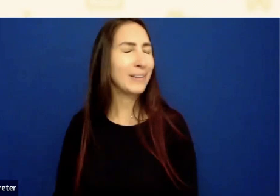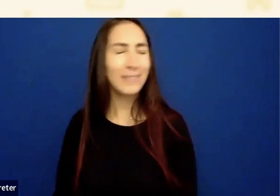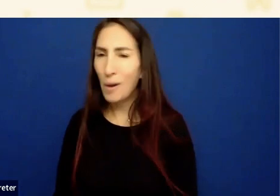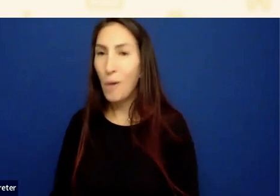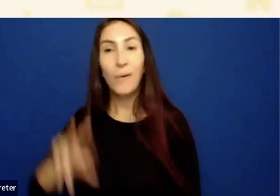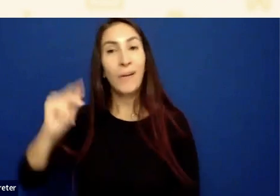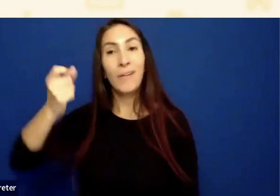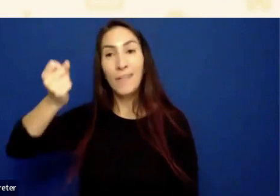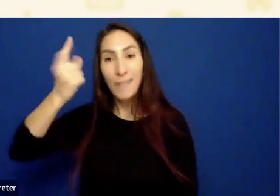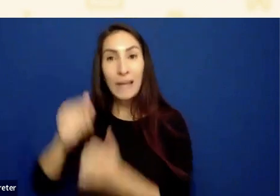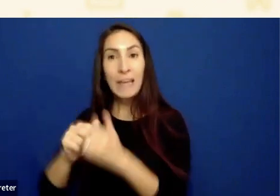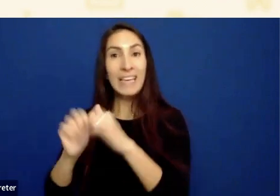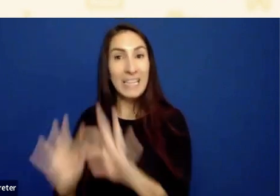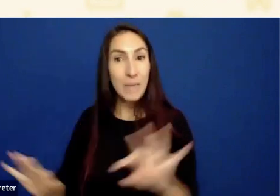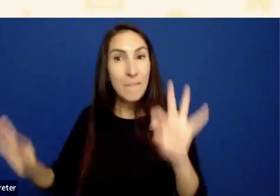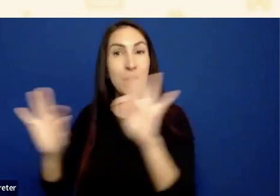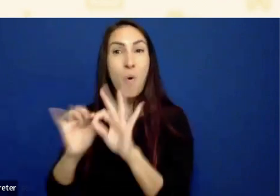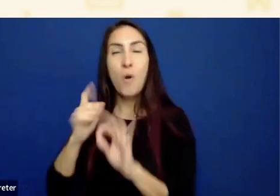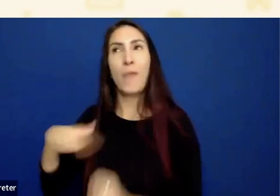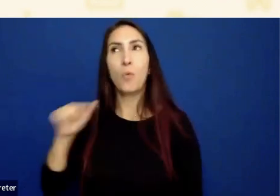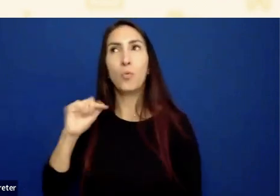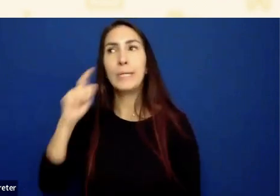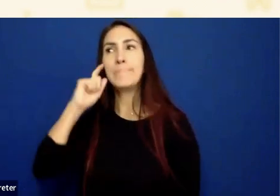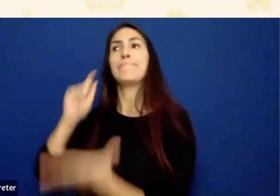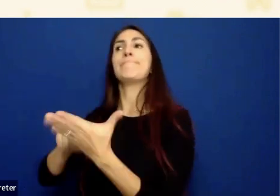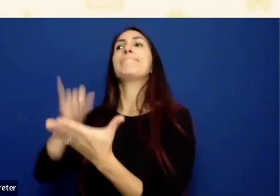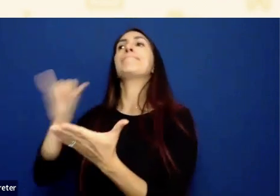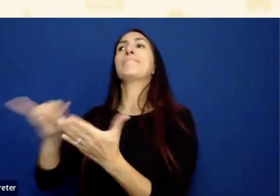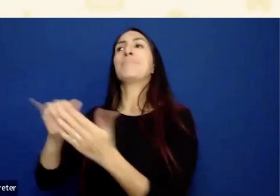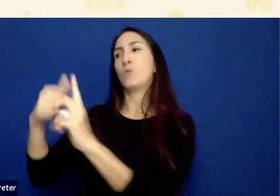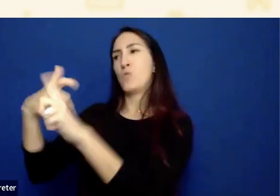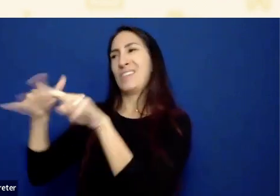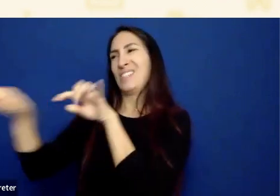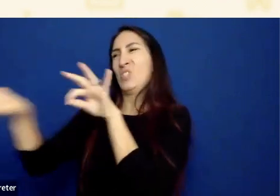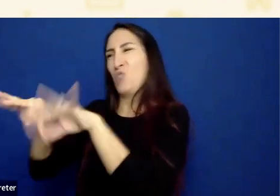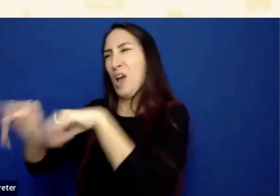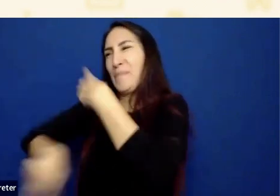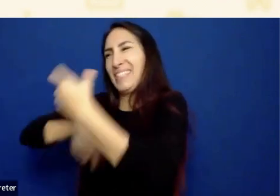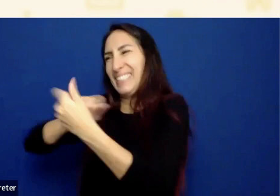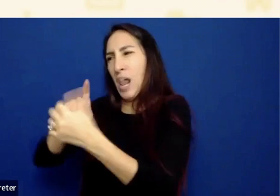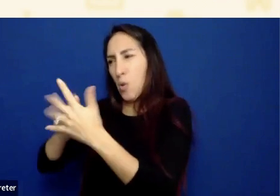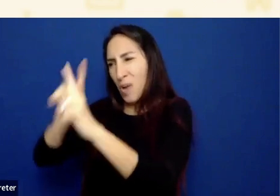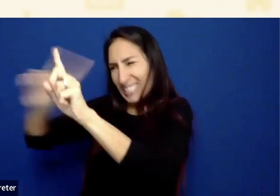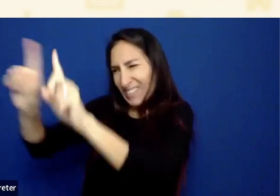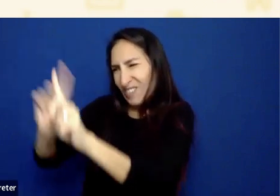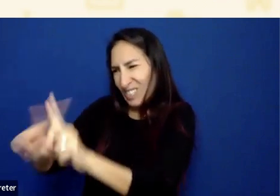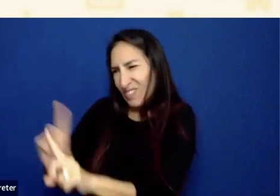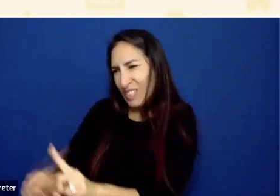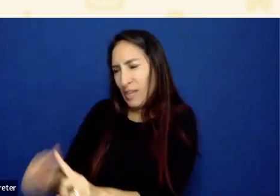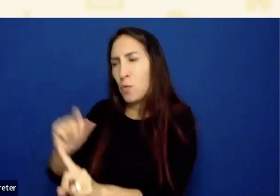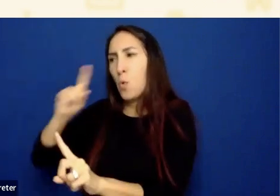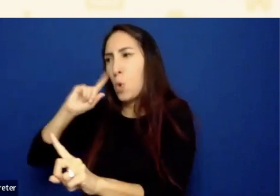I mean, it's difficult to describe exactly what has changed here without having paragraph after paragraph.